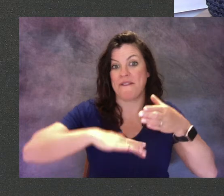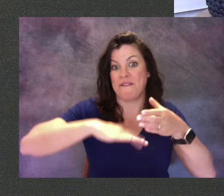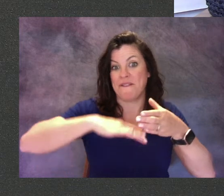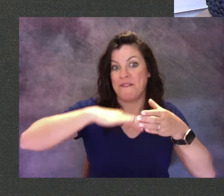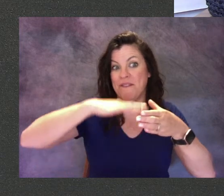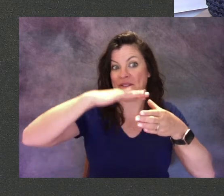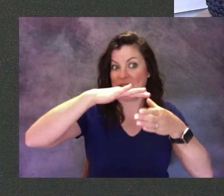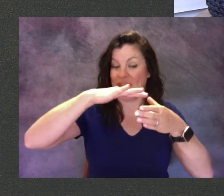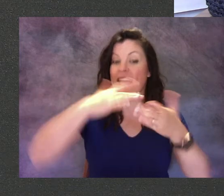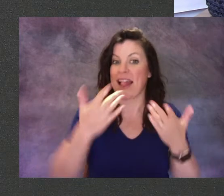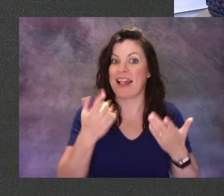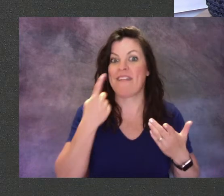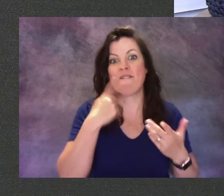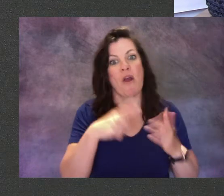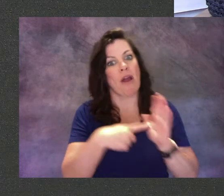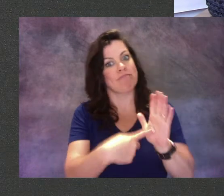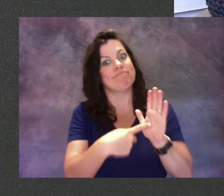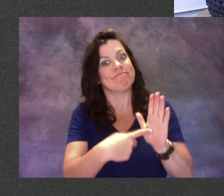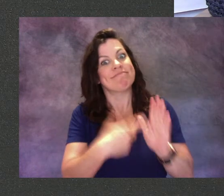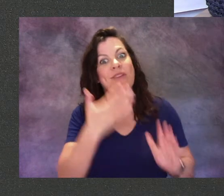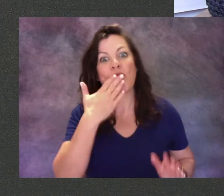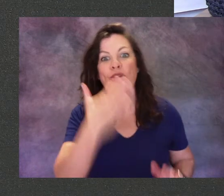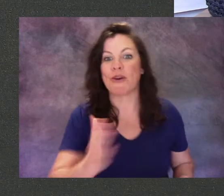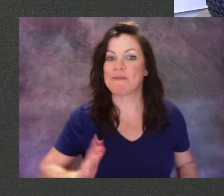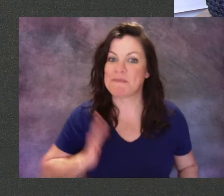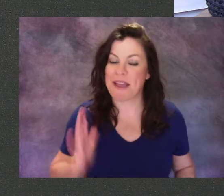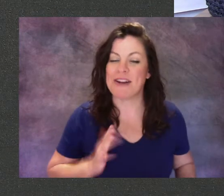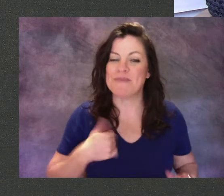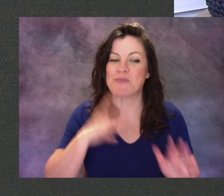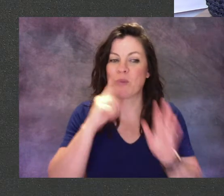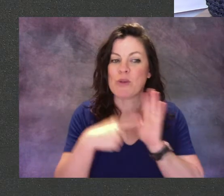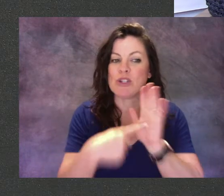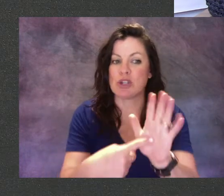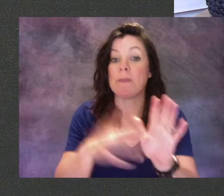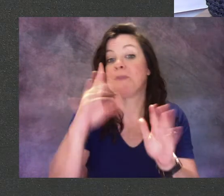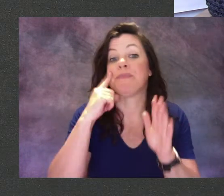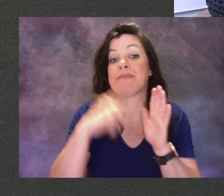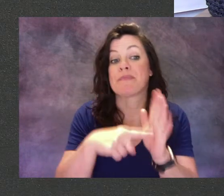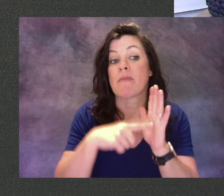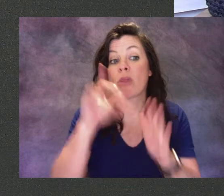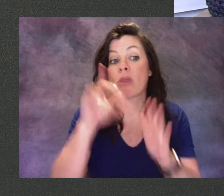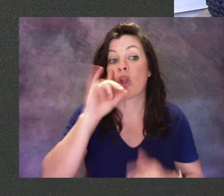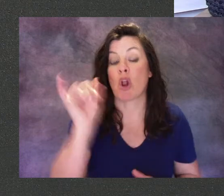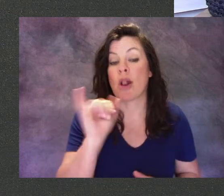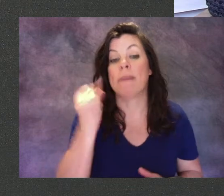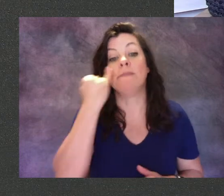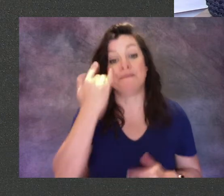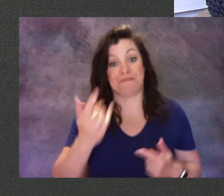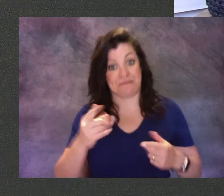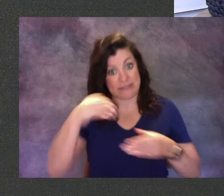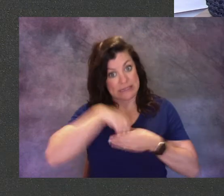that you show during the day. So I'm gonna show you how we do it in my class.